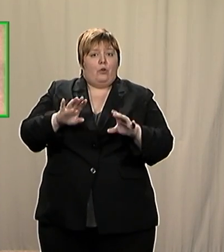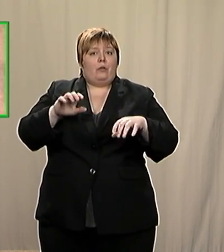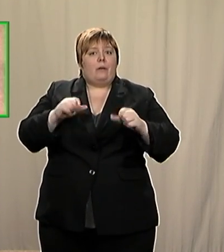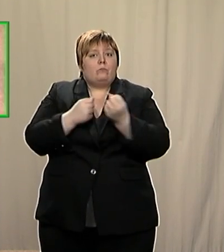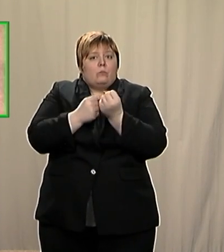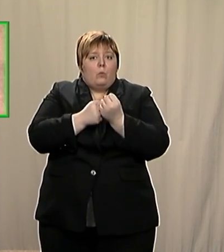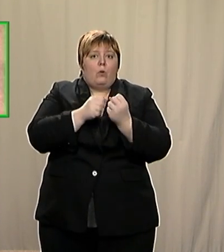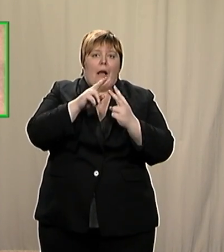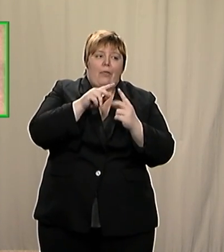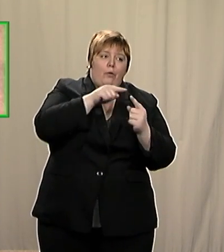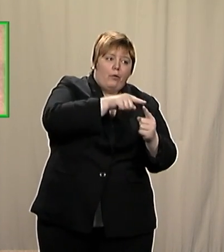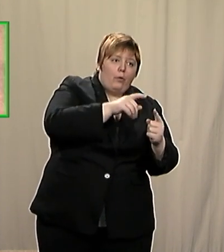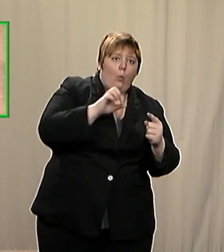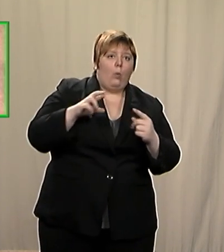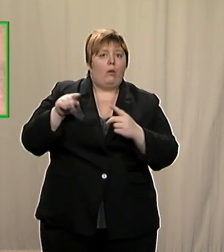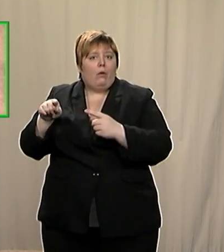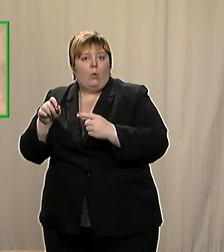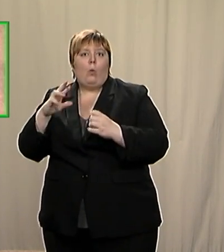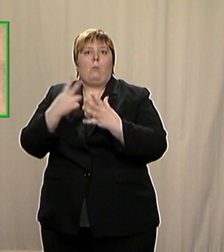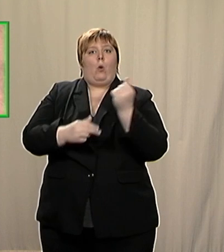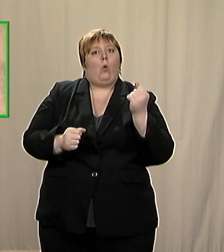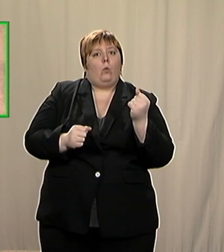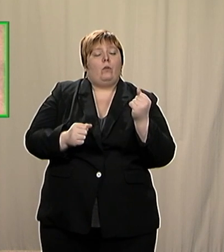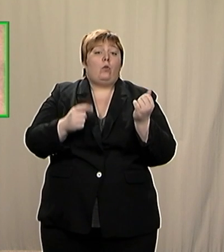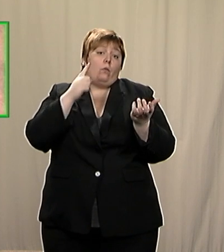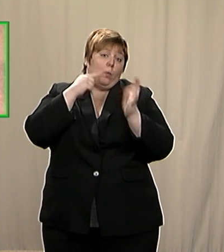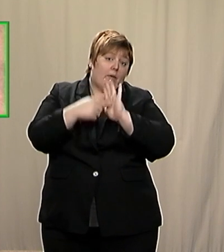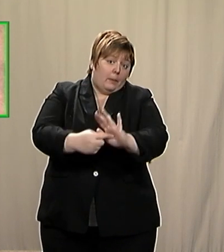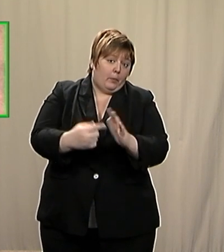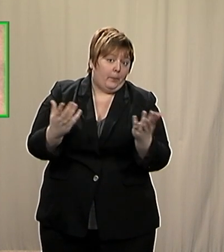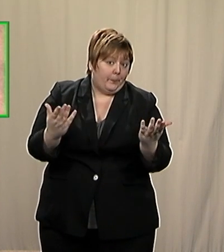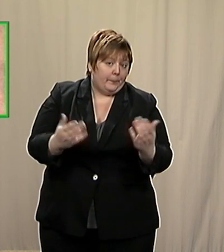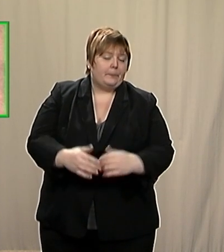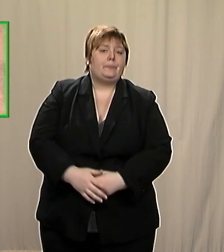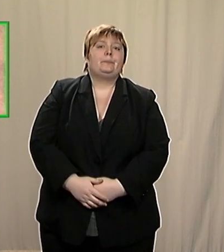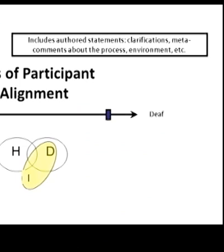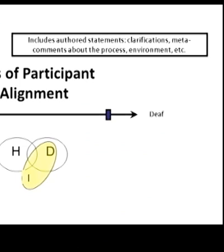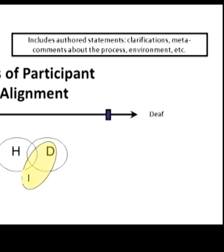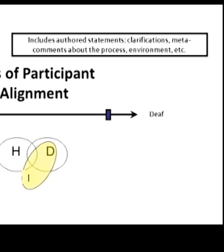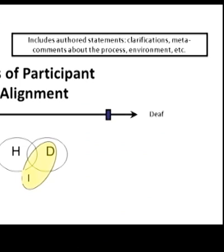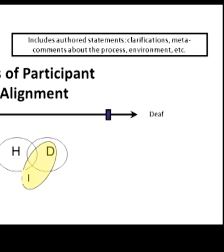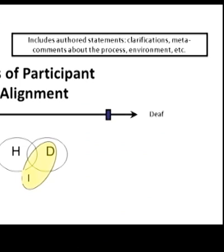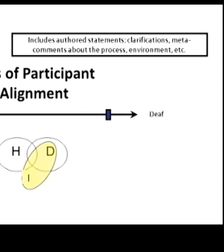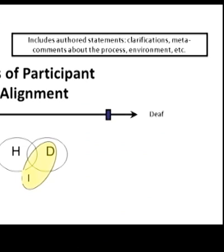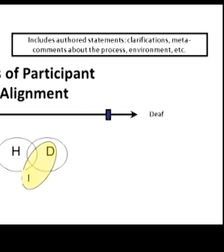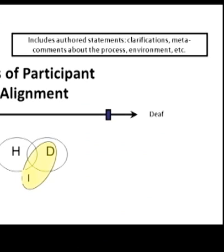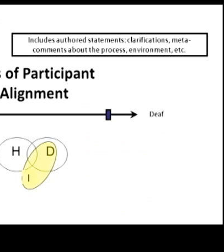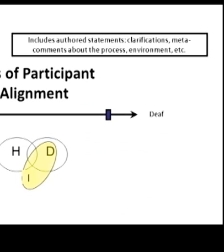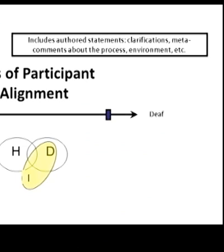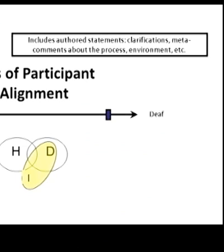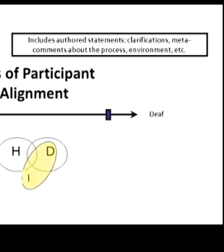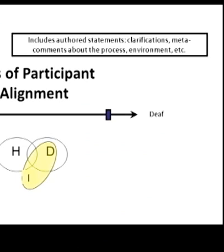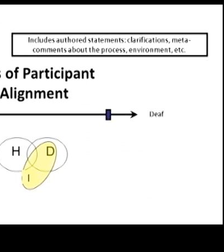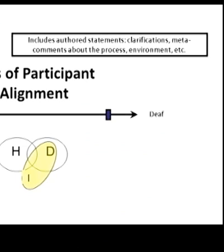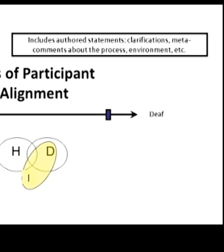They have to be in alignment with both ideas. So for example...